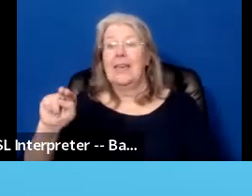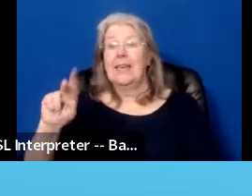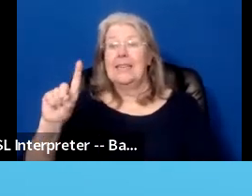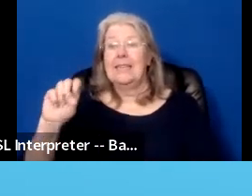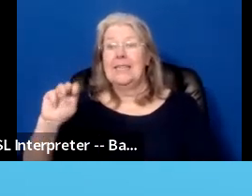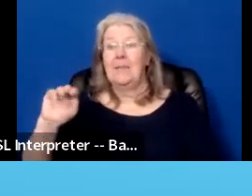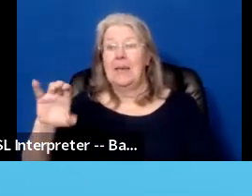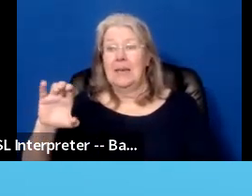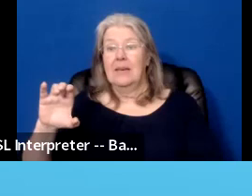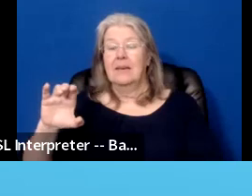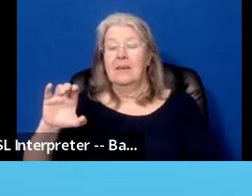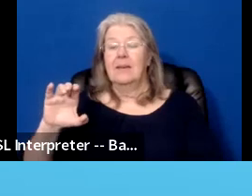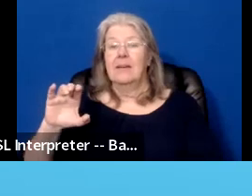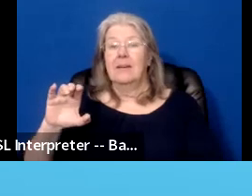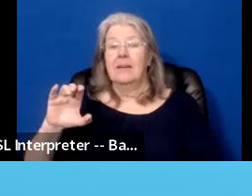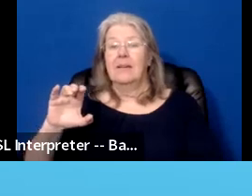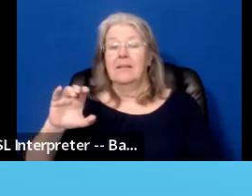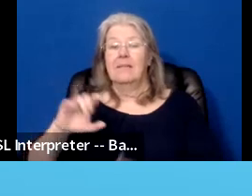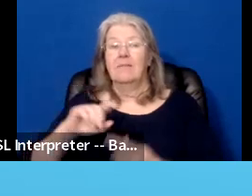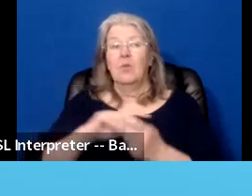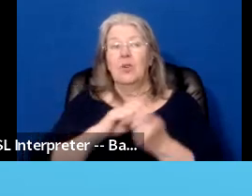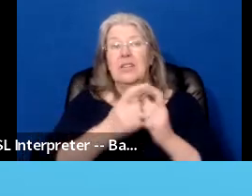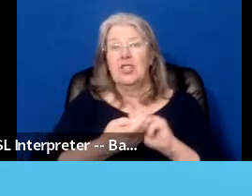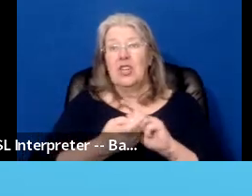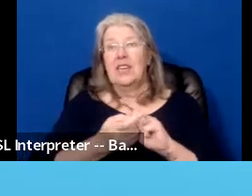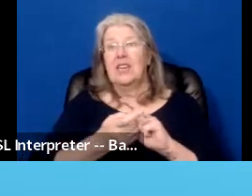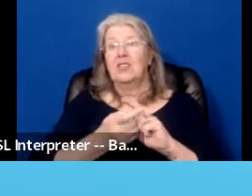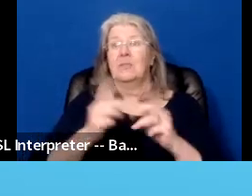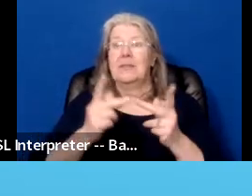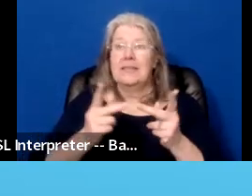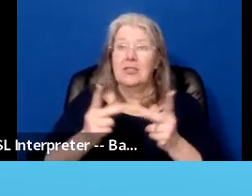we may change -- as physicians and as scientists we'd like to change the wording to keep people